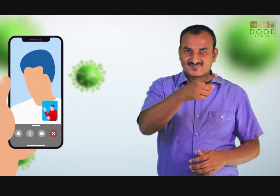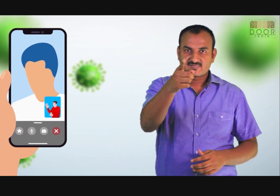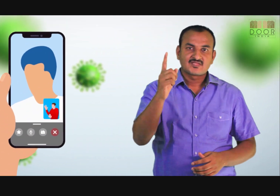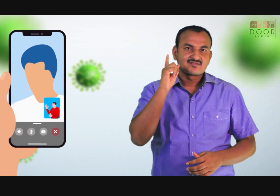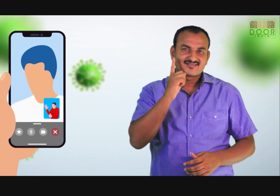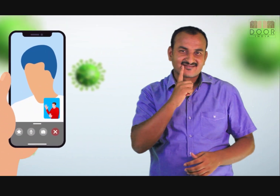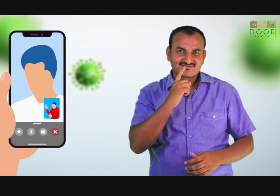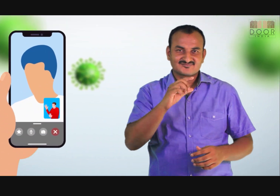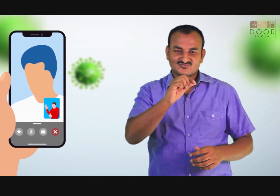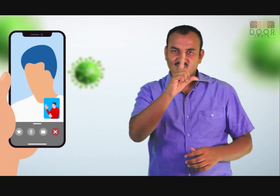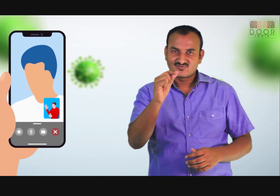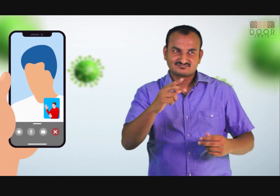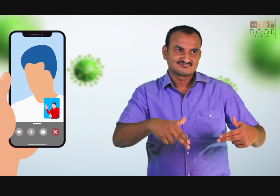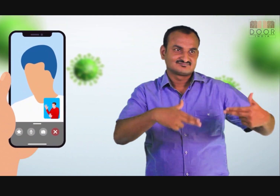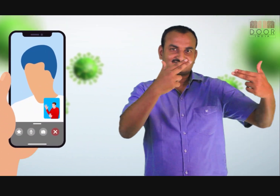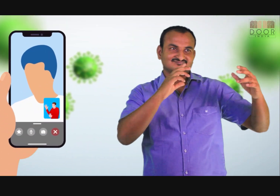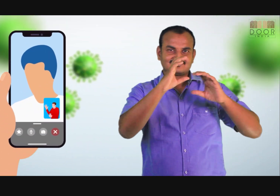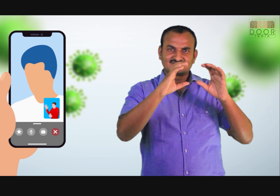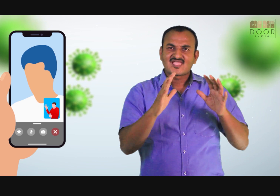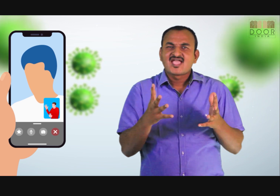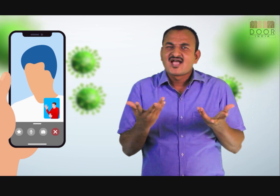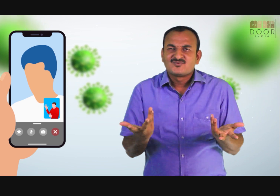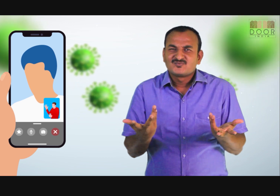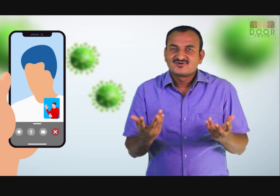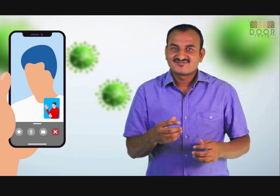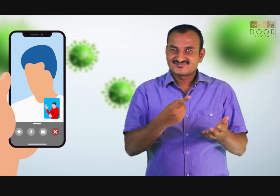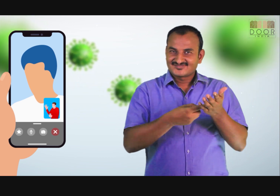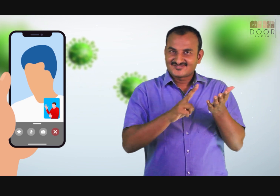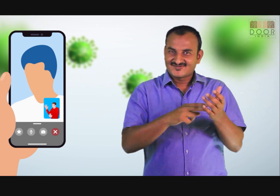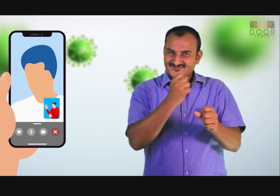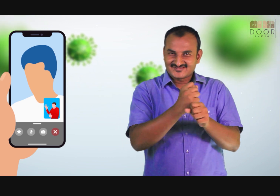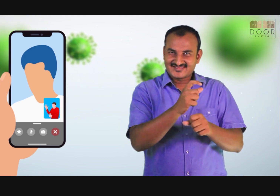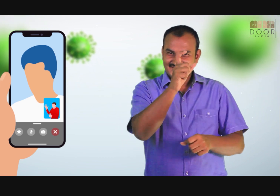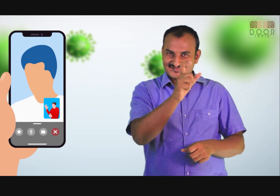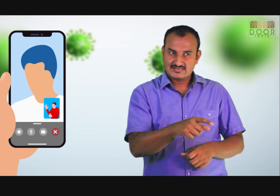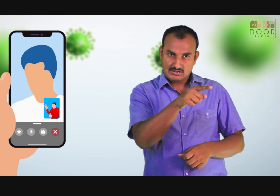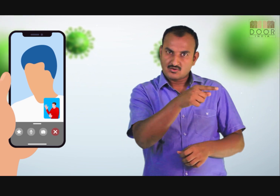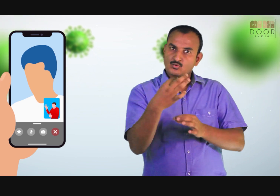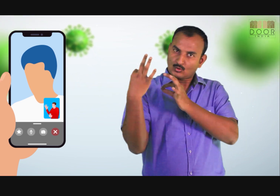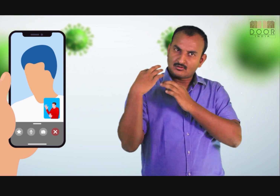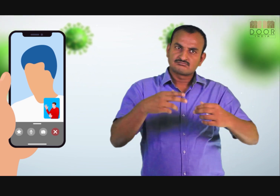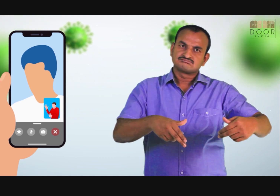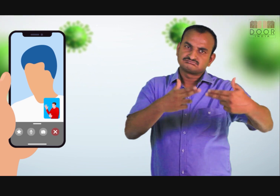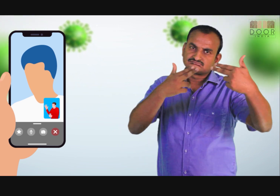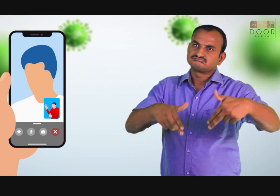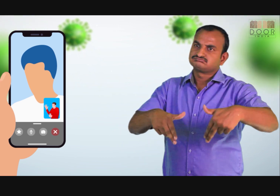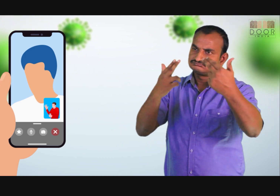All you have to do is make a WhatsApp video call. How do you communicate with officials through a WhatsApp video call? There are government appointed officials who are responsible to communicate